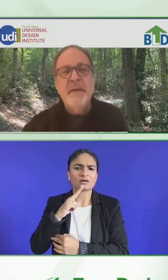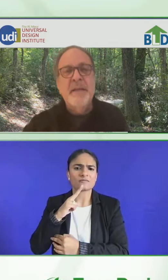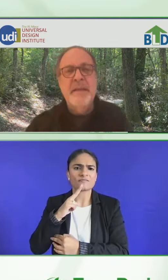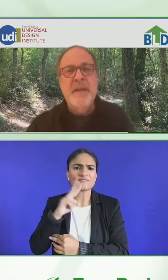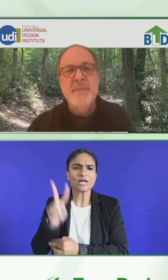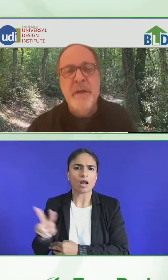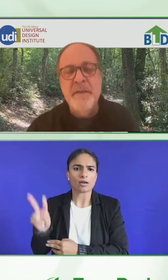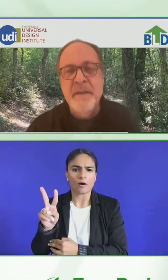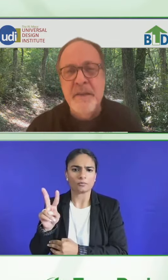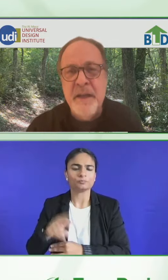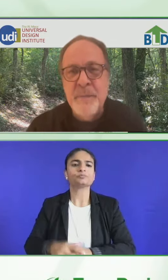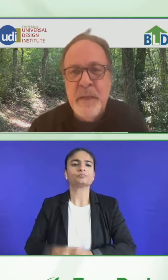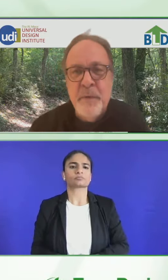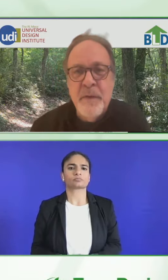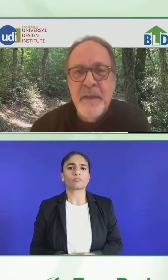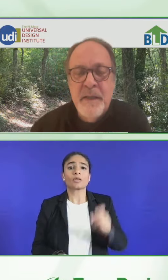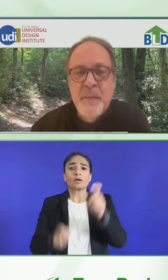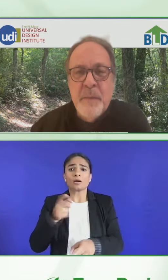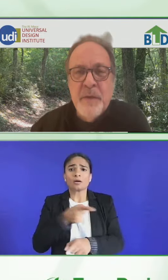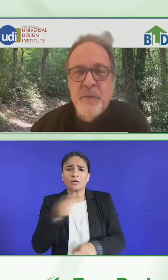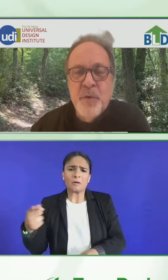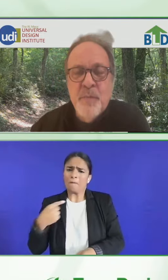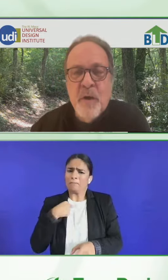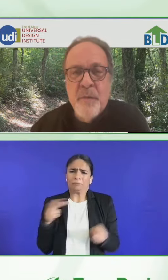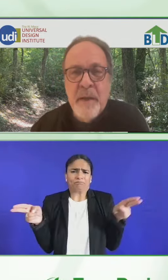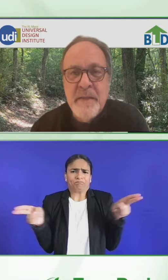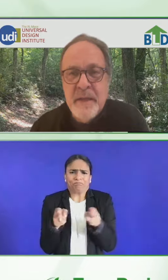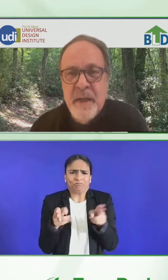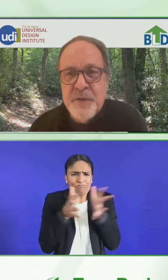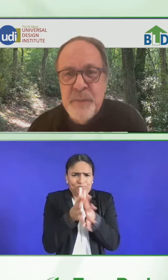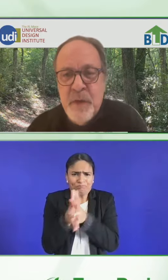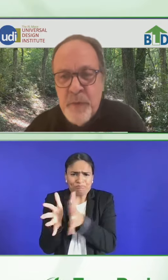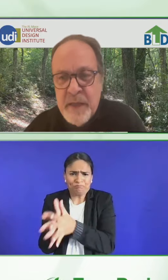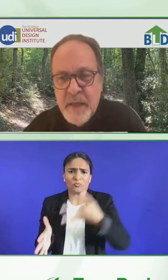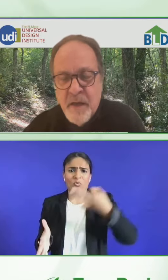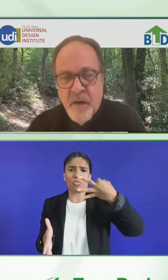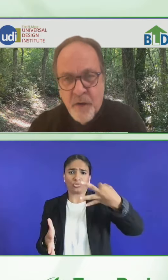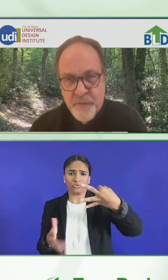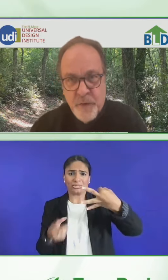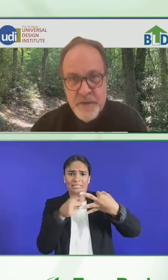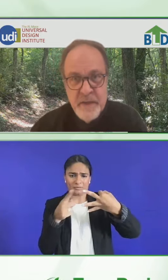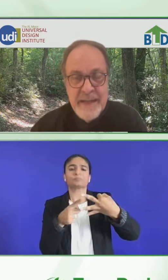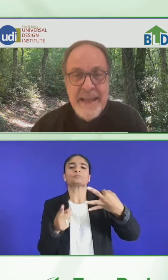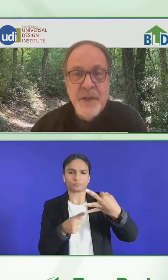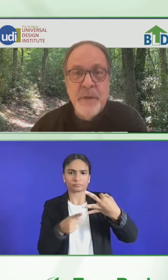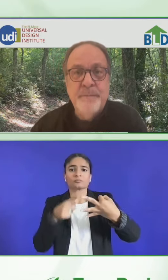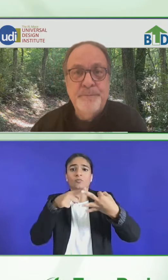I'm not the expert I think that a lot of people in the room are with technology but we are forced to engage it.